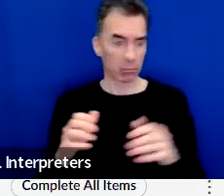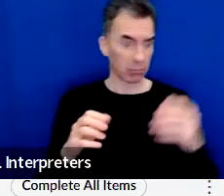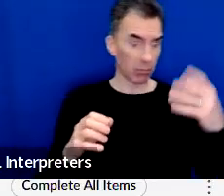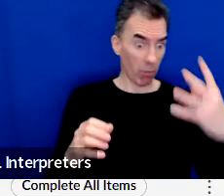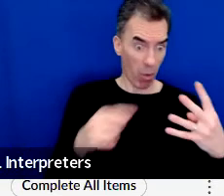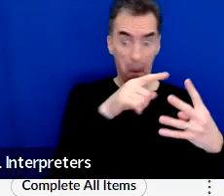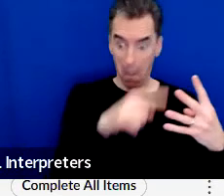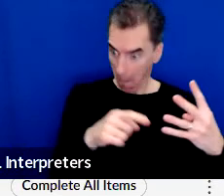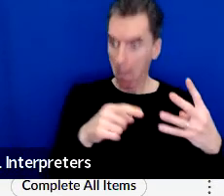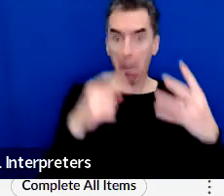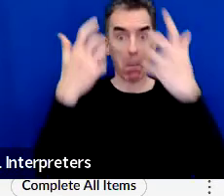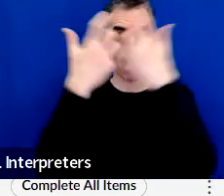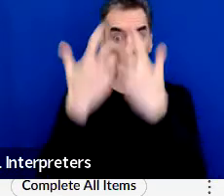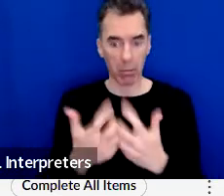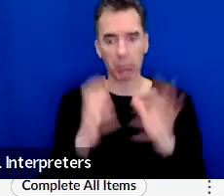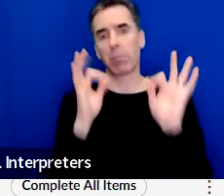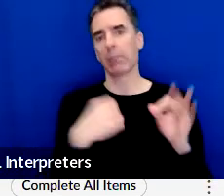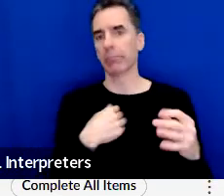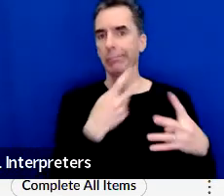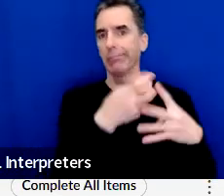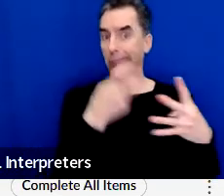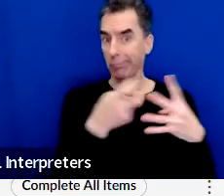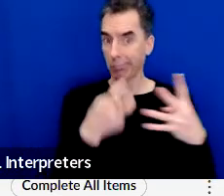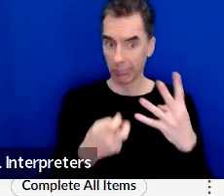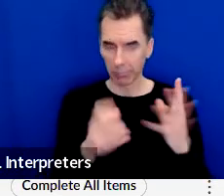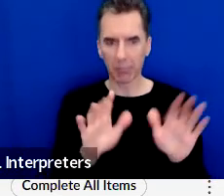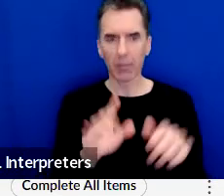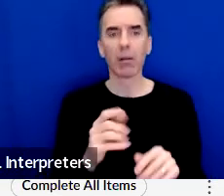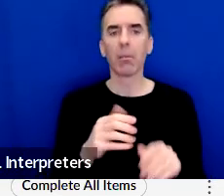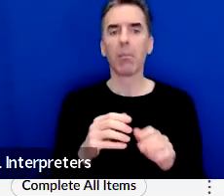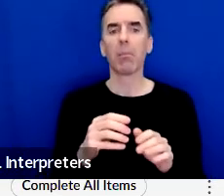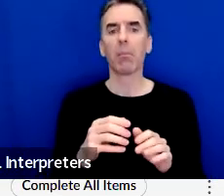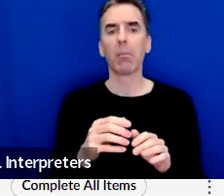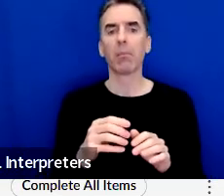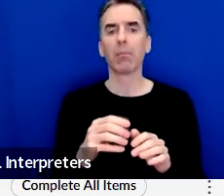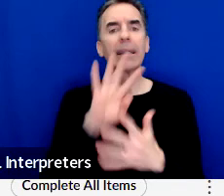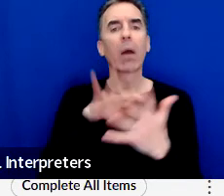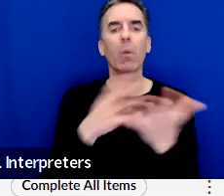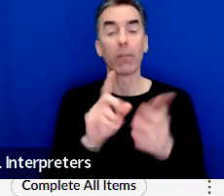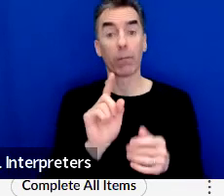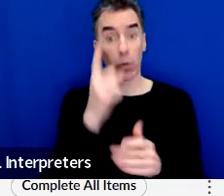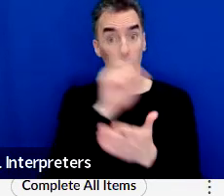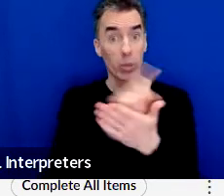So during our first week, we don't really do any reading. It's just introductory